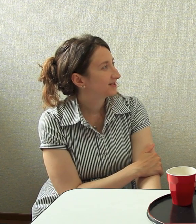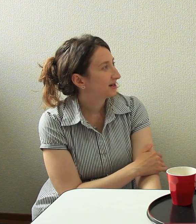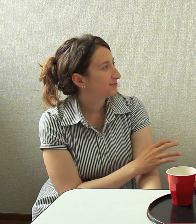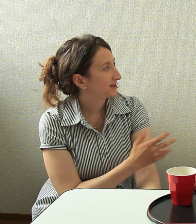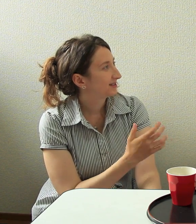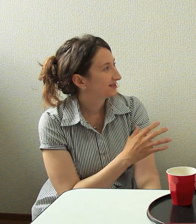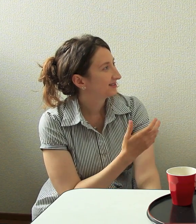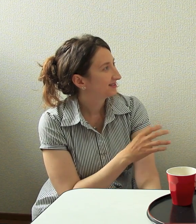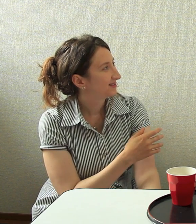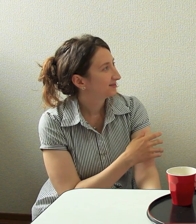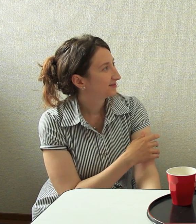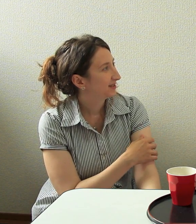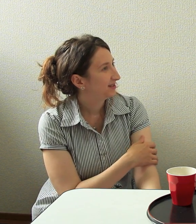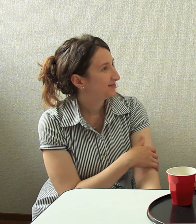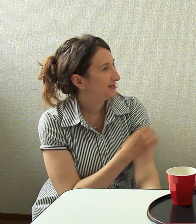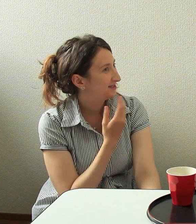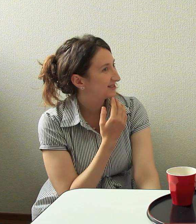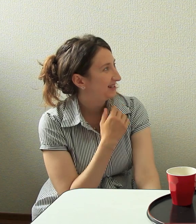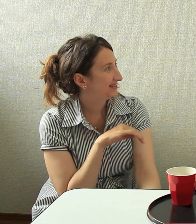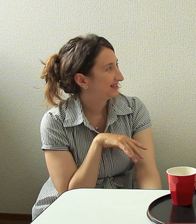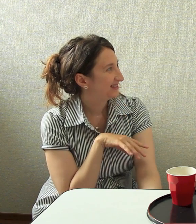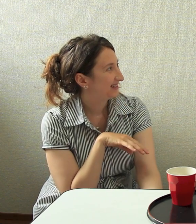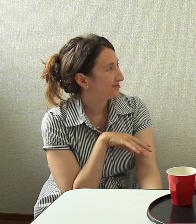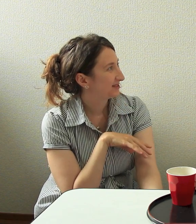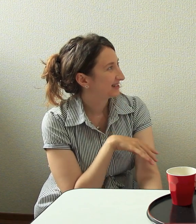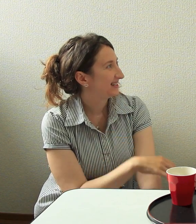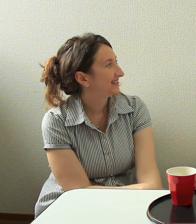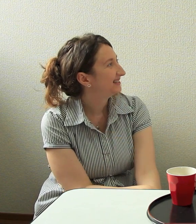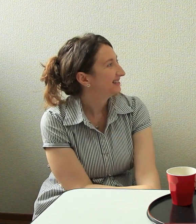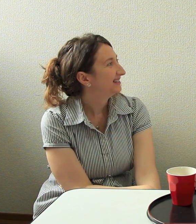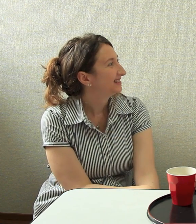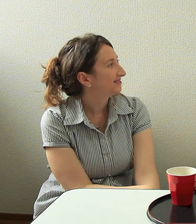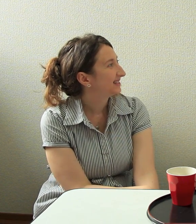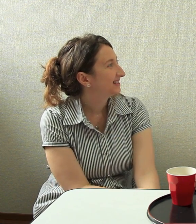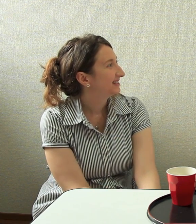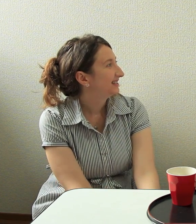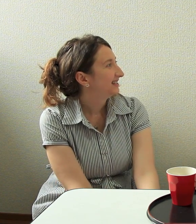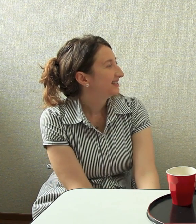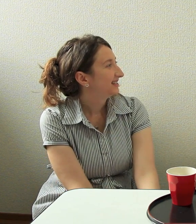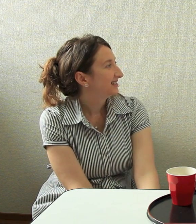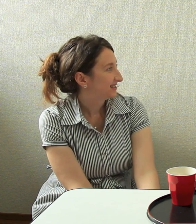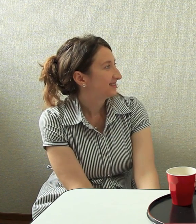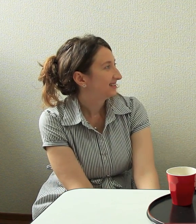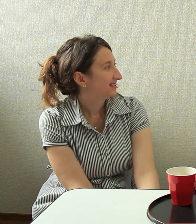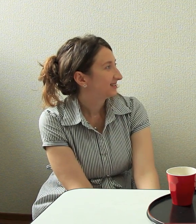So guess it was like, "Can I just say it?" Oh for me growing up?